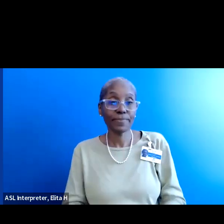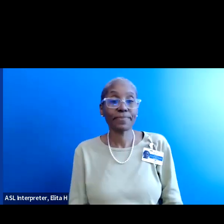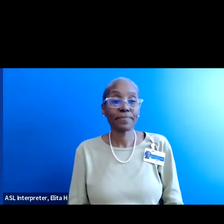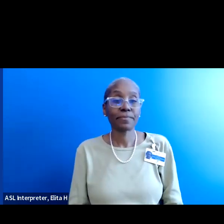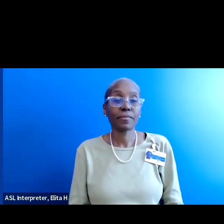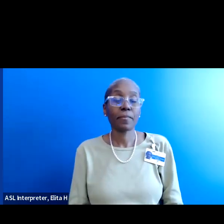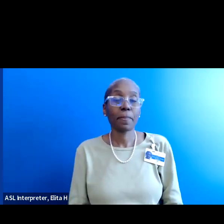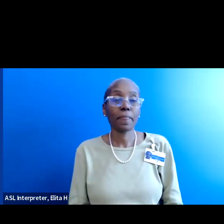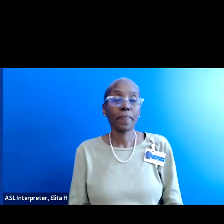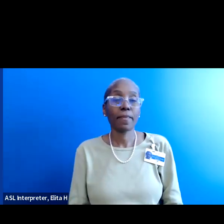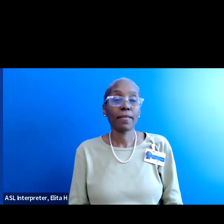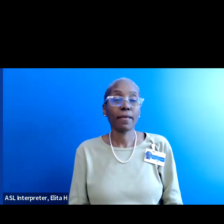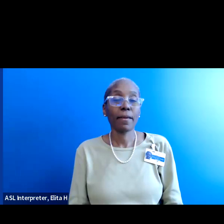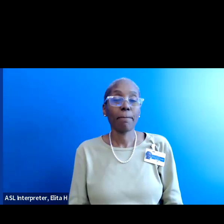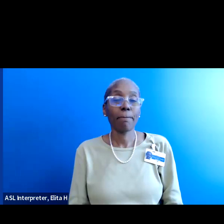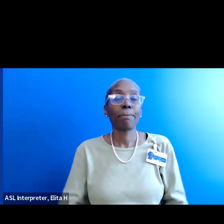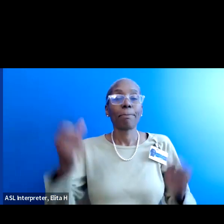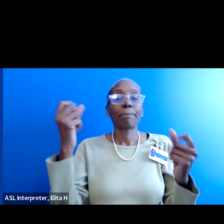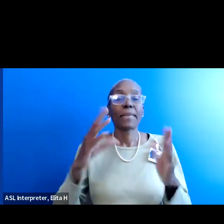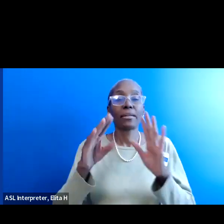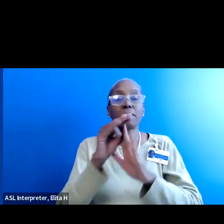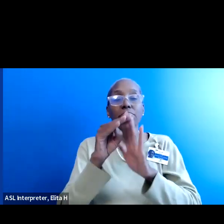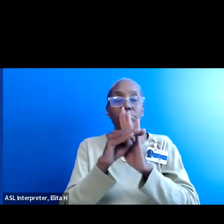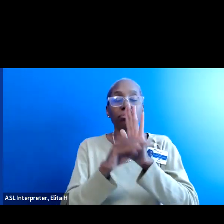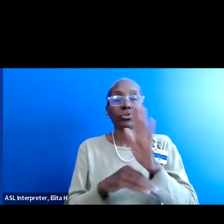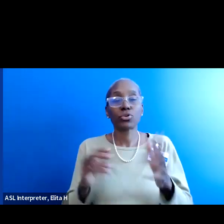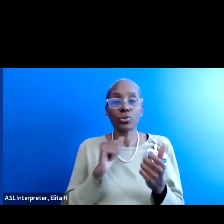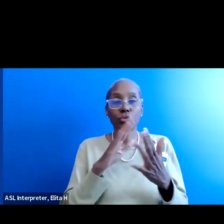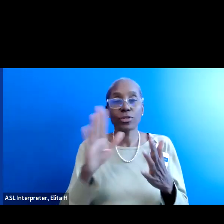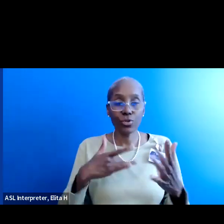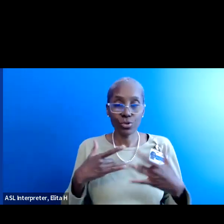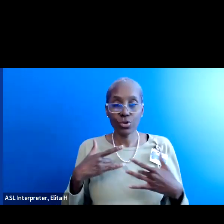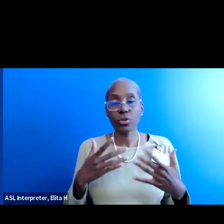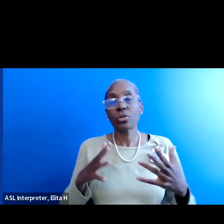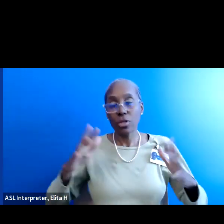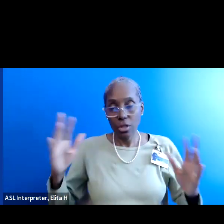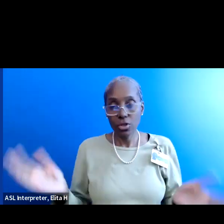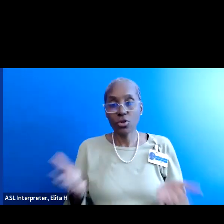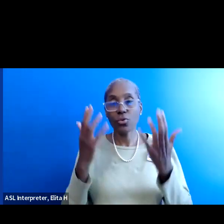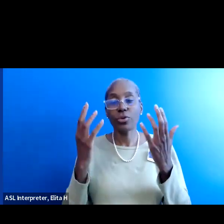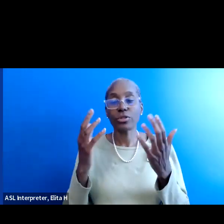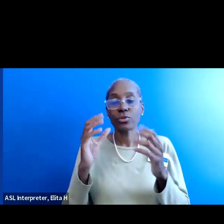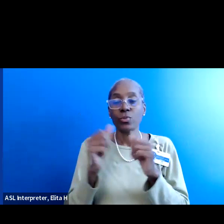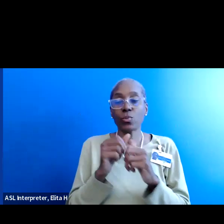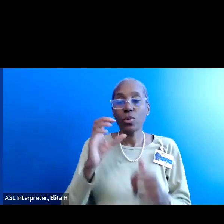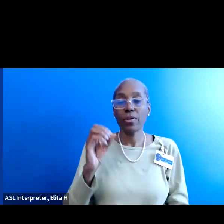So there's several steps you can take to address your concerns. Of course, we encourage even the Ombudsman Program, that you speak